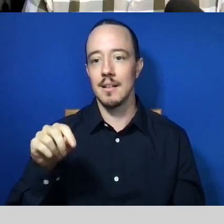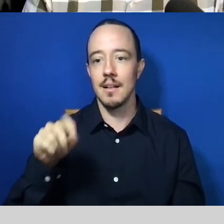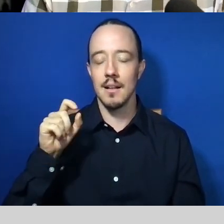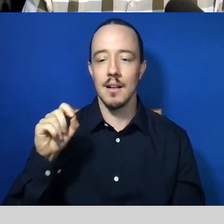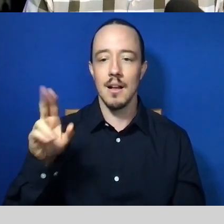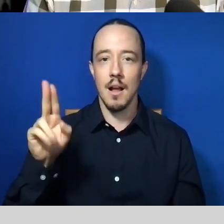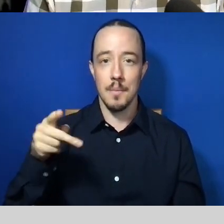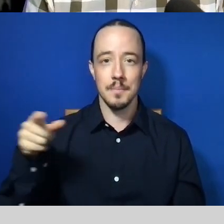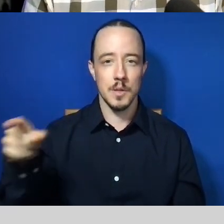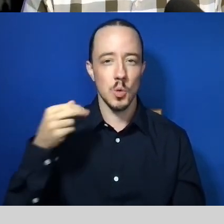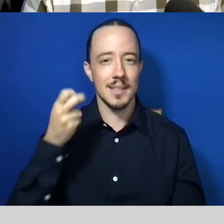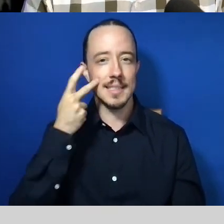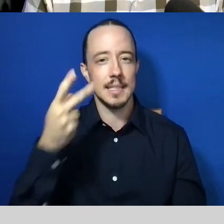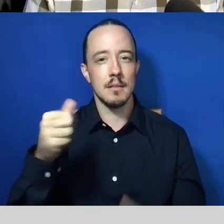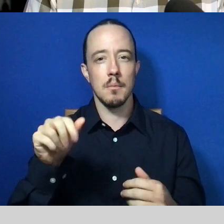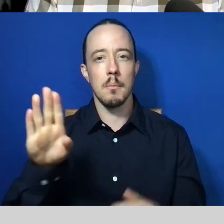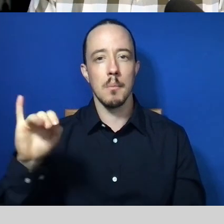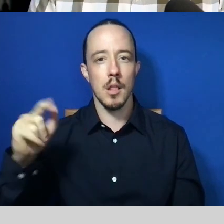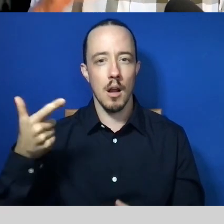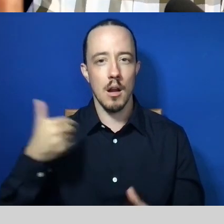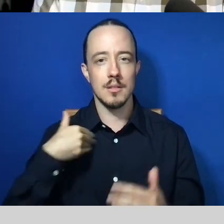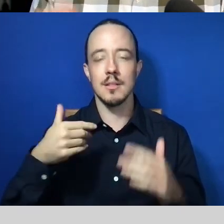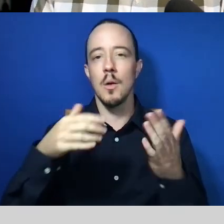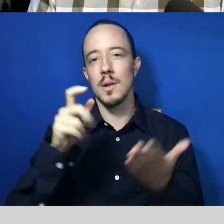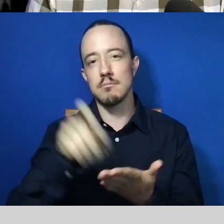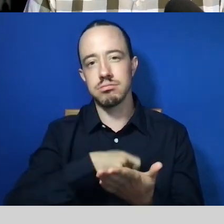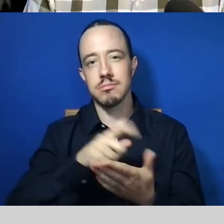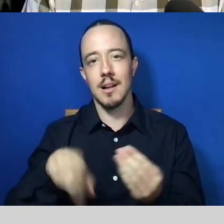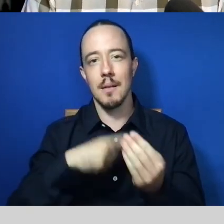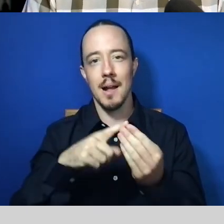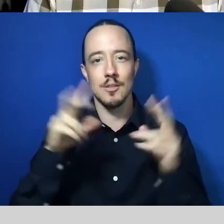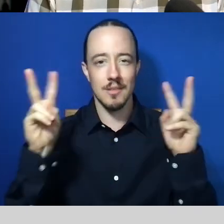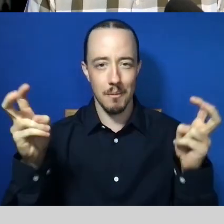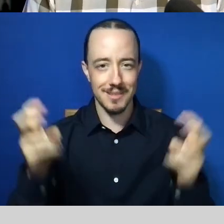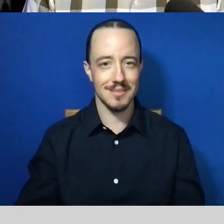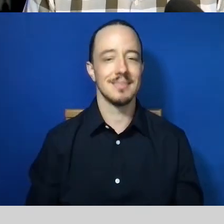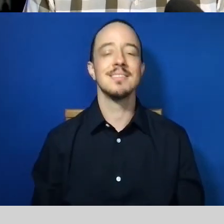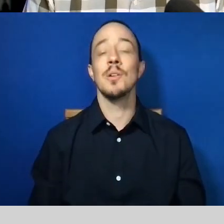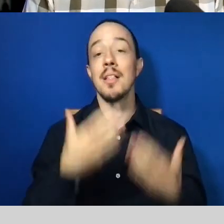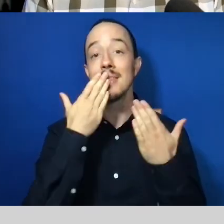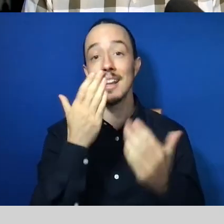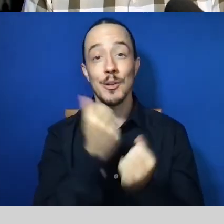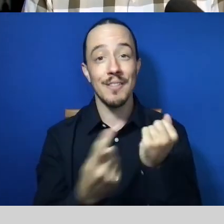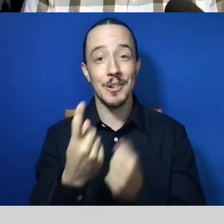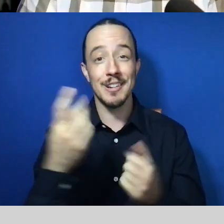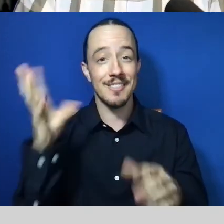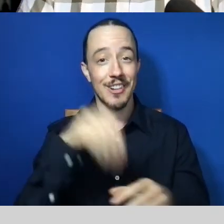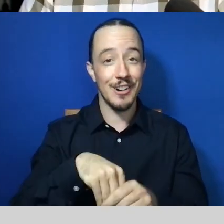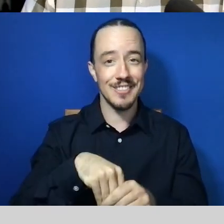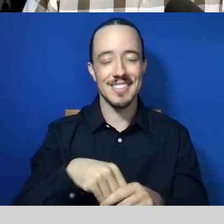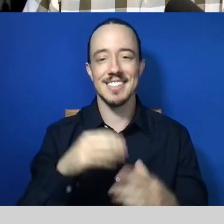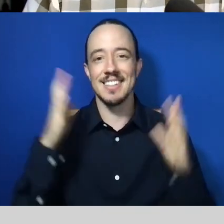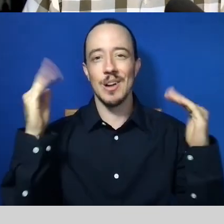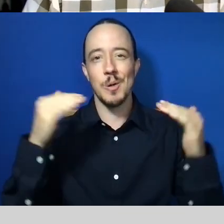same kinds of topics out there. I want to thank the organizers and everyone involved. And hope you all enjoy the show. Thanks.